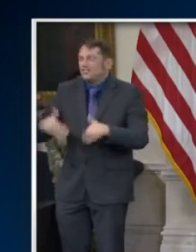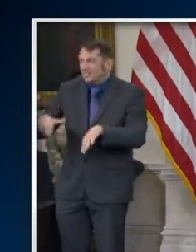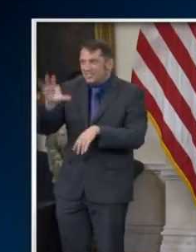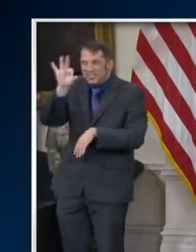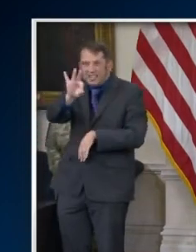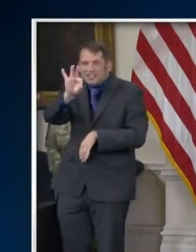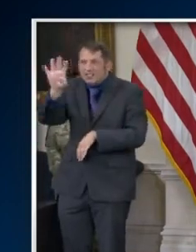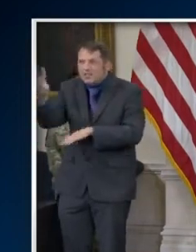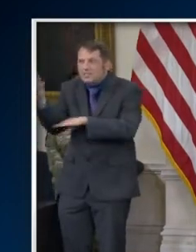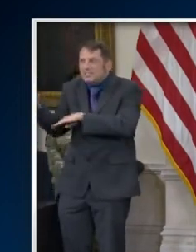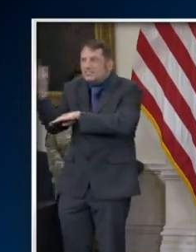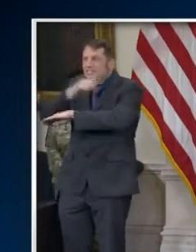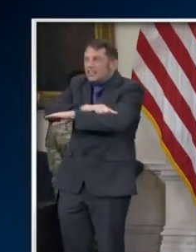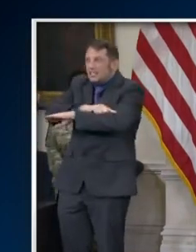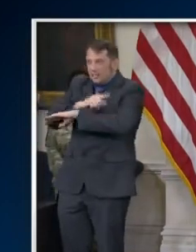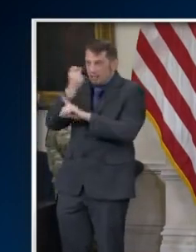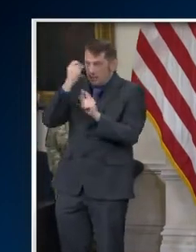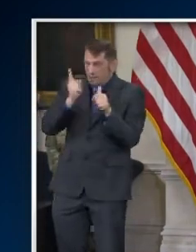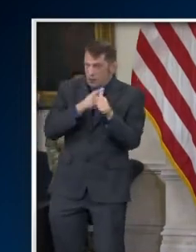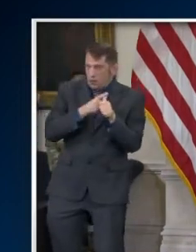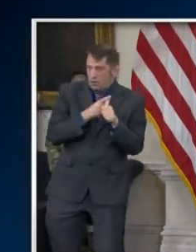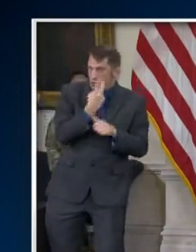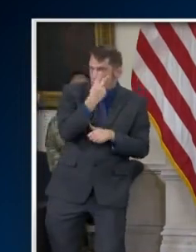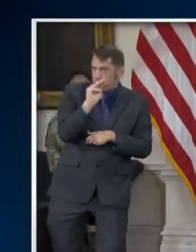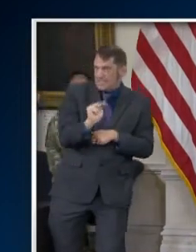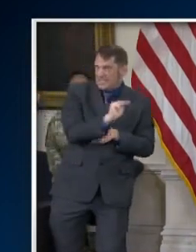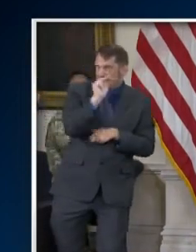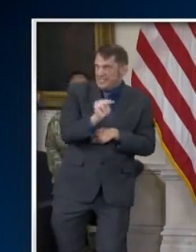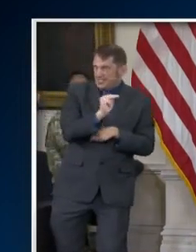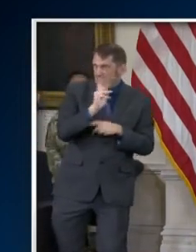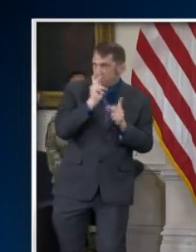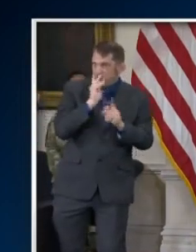WE HAVE CROSSED 4 MILLION VACCINES ADMINISTERED, IT TOOK